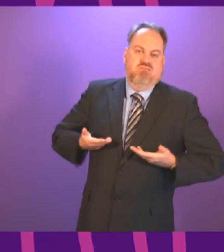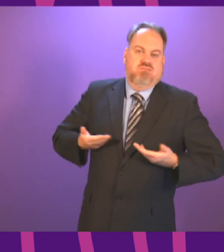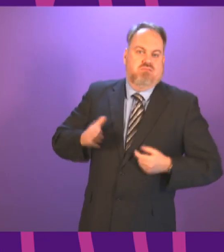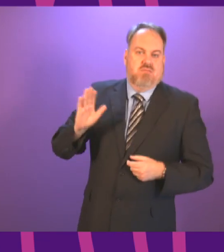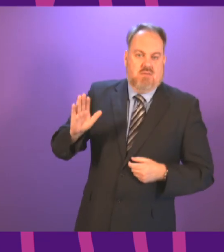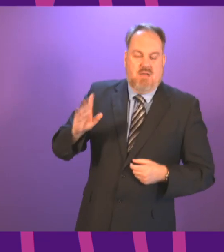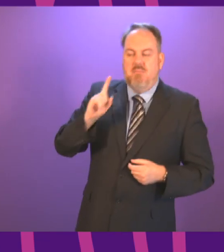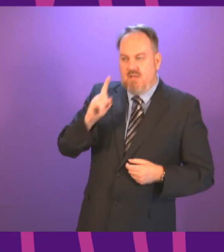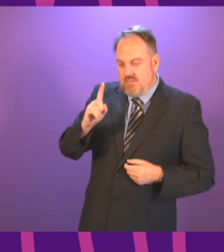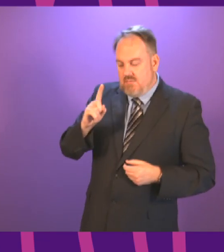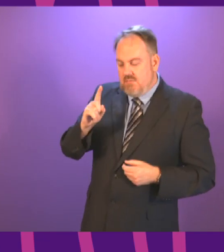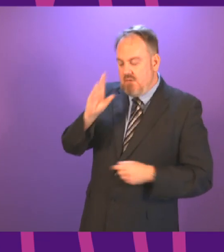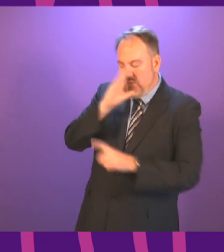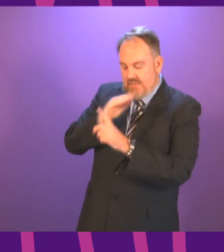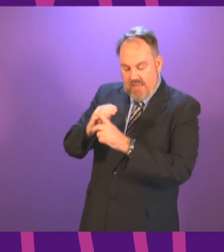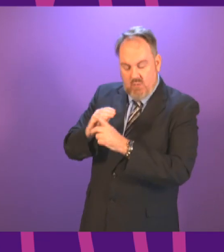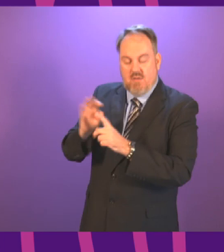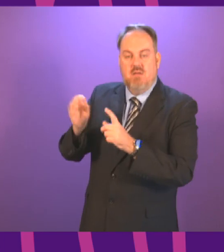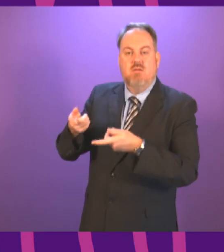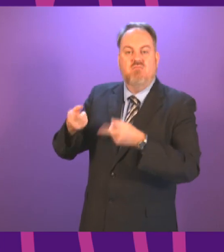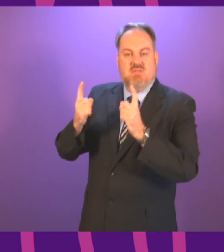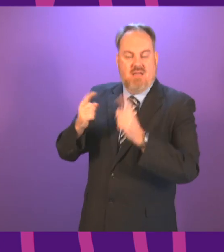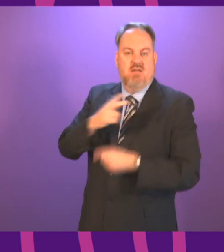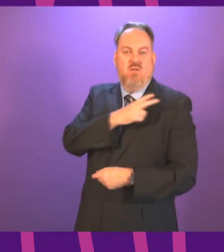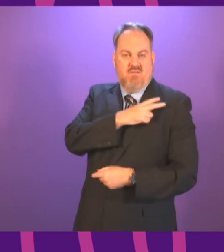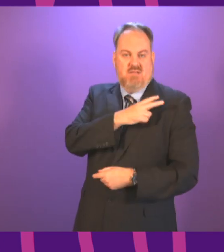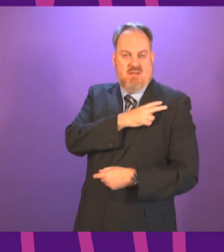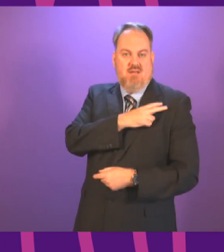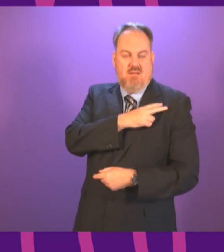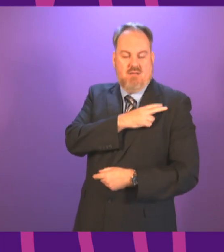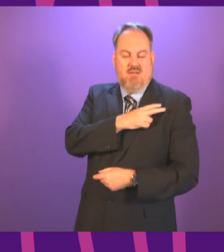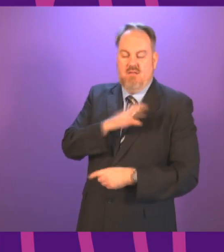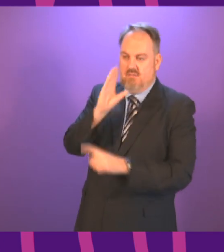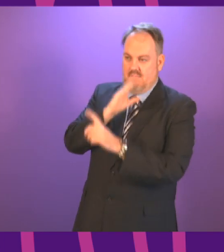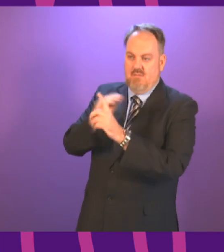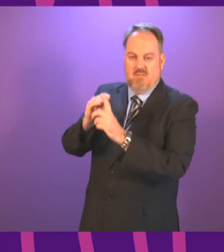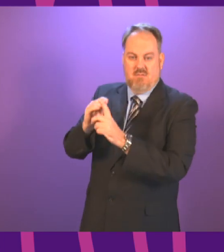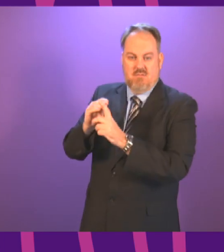readily, Prime Minister—I mean Presiding Officer. I have inadvertently promoted the